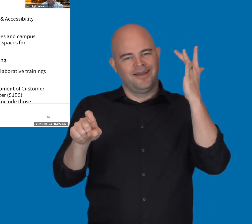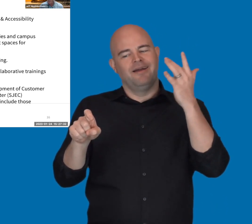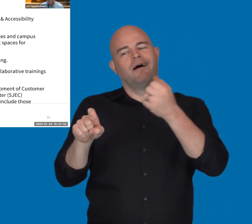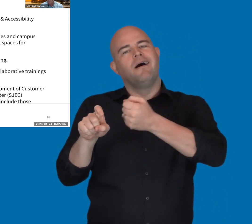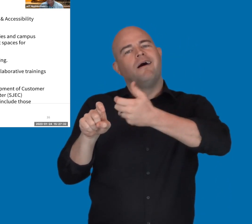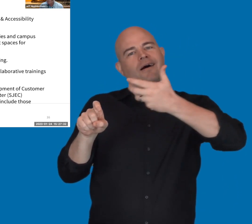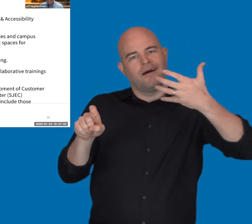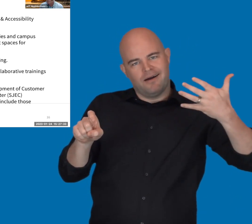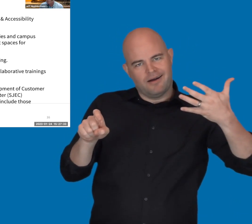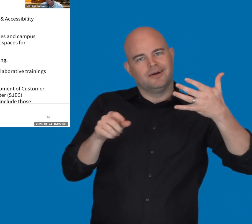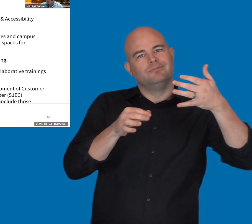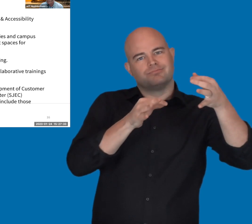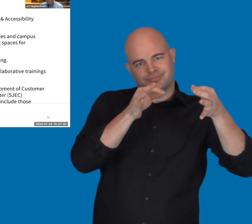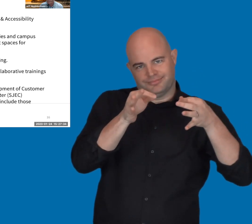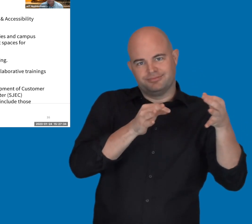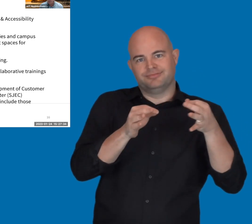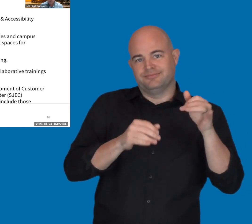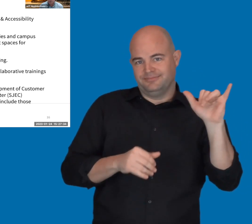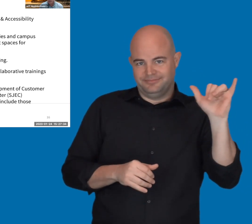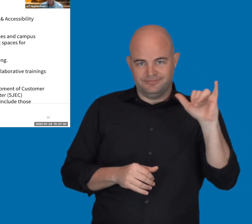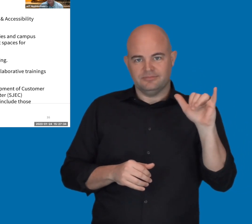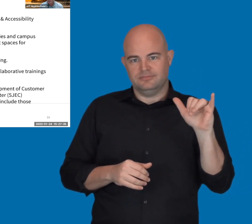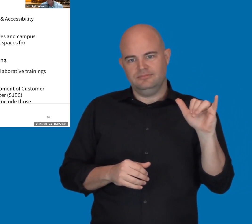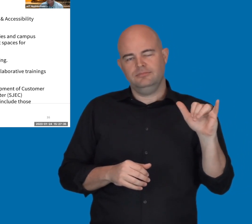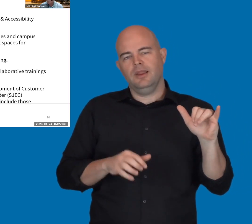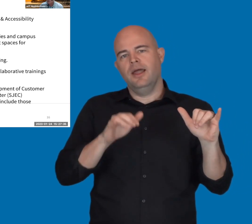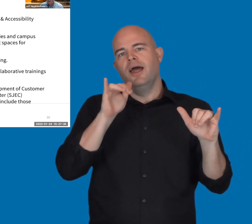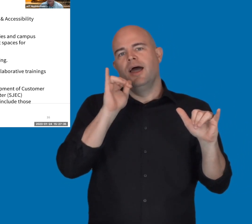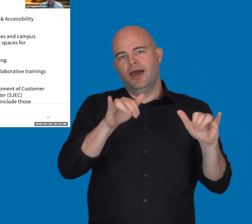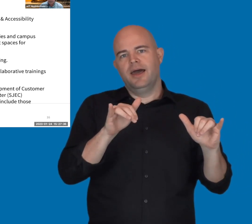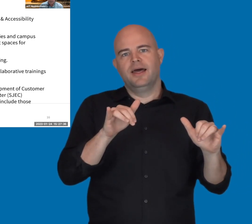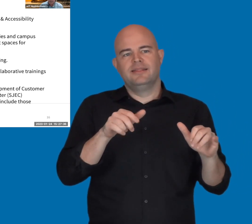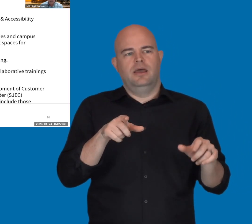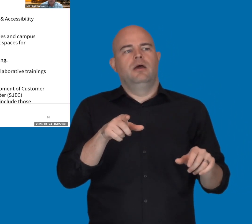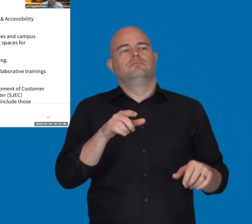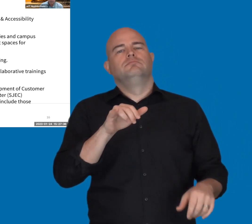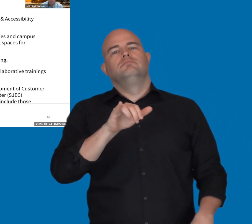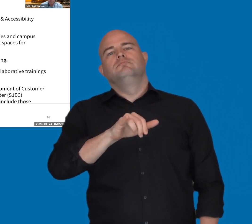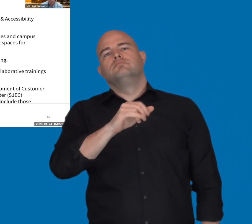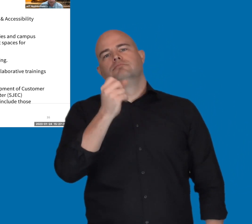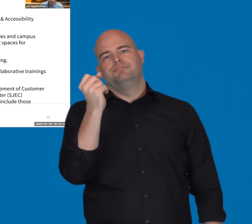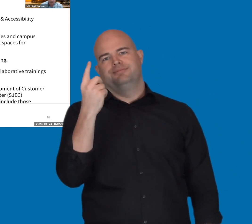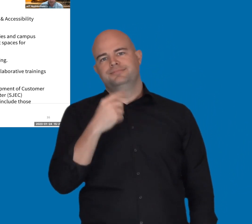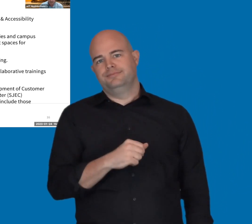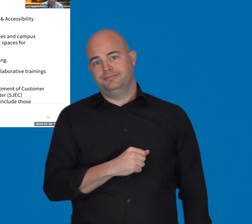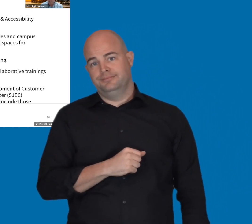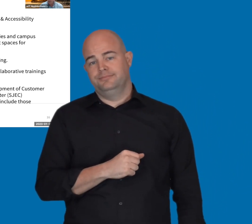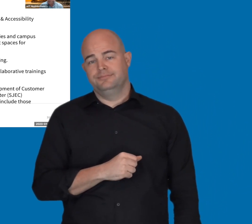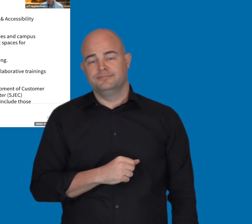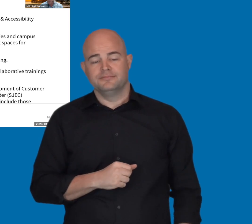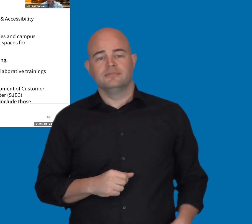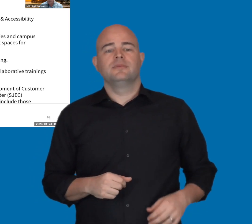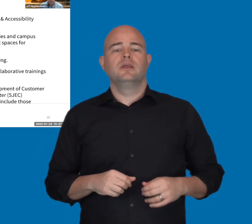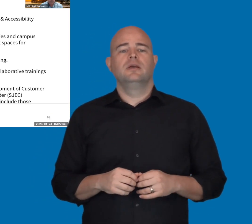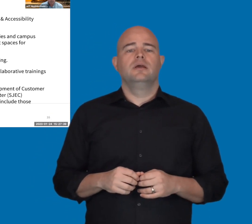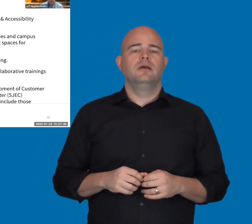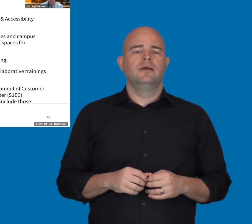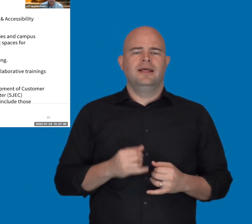physically, but also with digital and electronic formats. And they're also very interested, so student affairs,